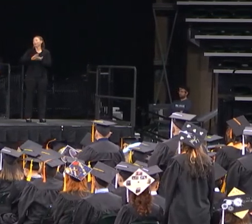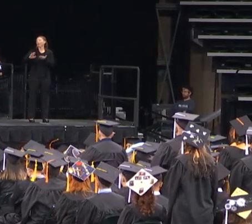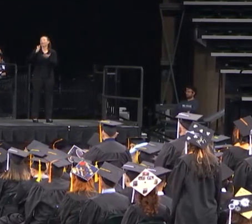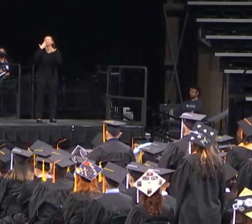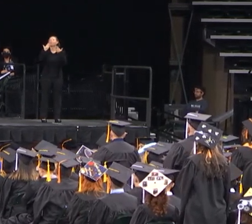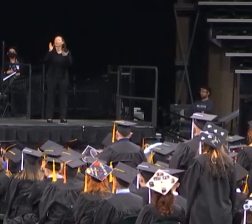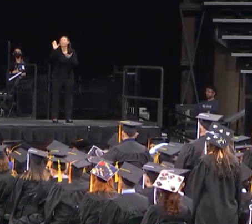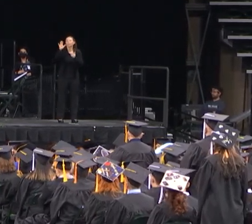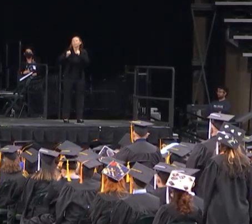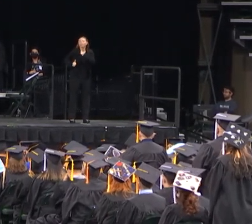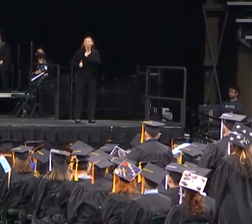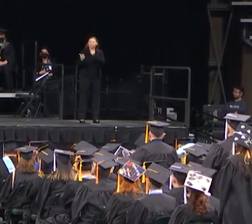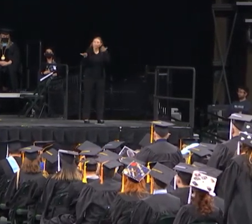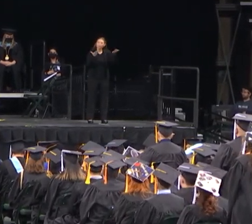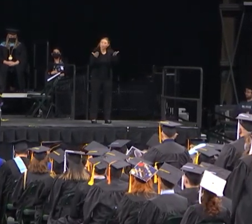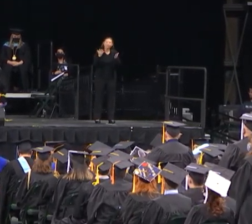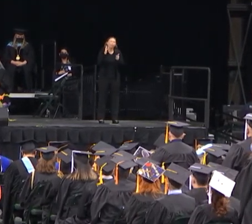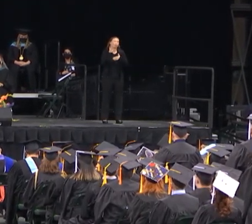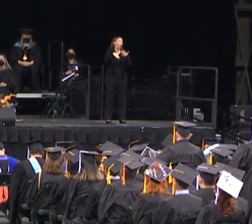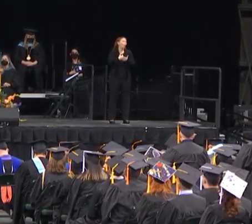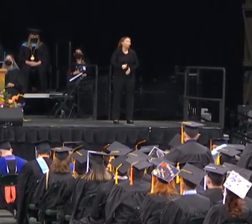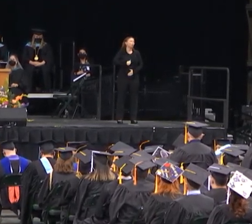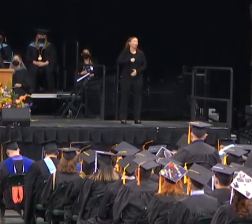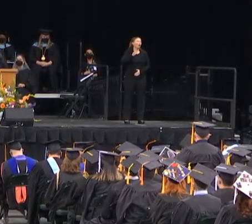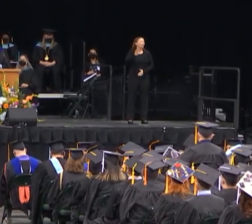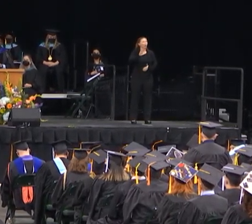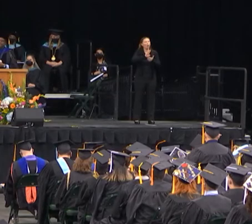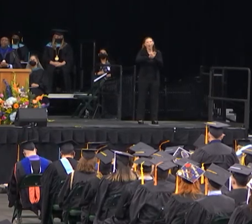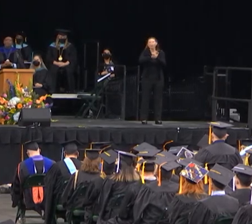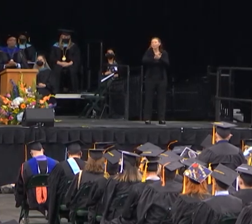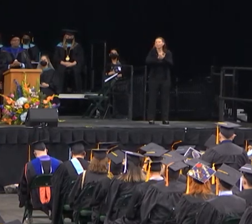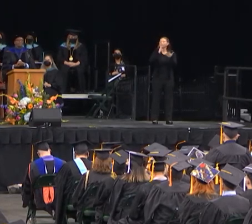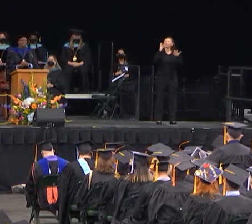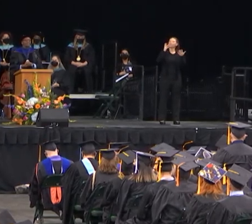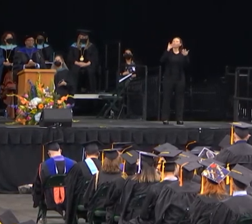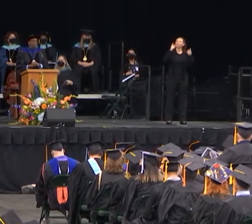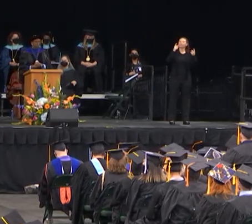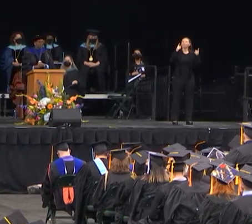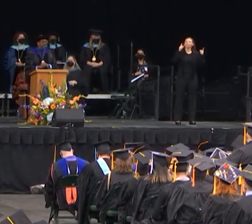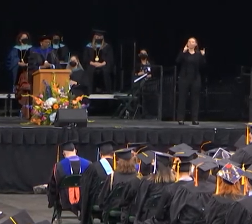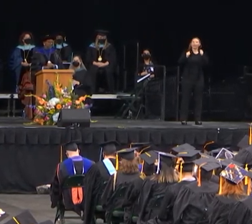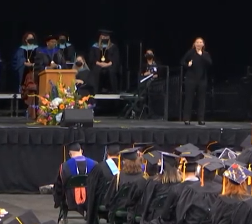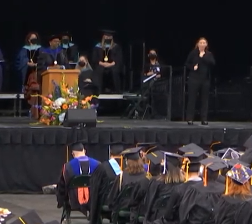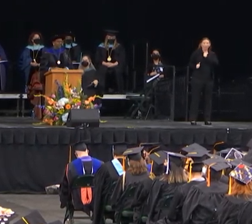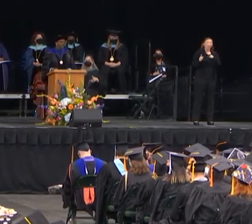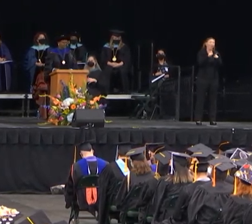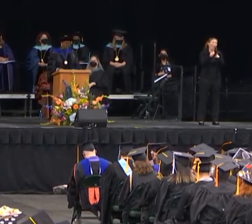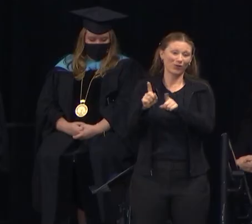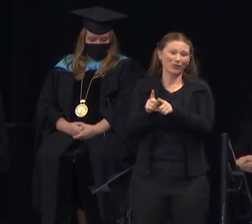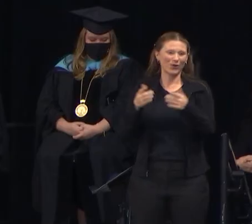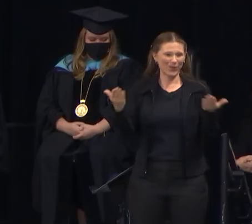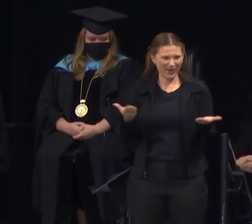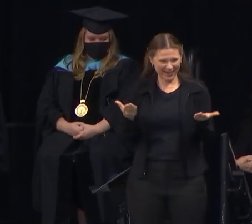We're all proud of your accomplishments as a veteran and also as a Riverbat. Thank you.